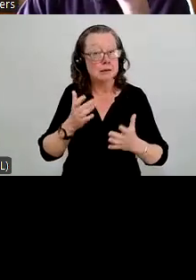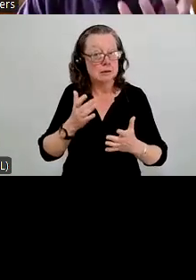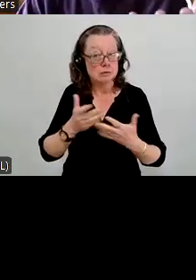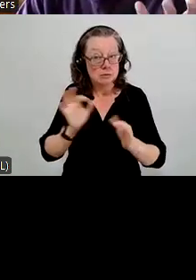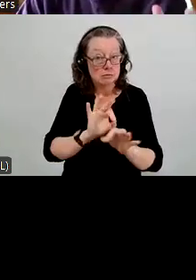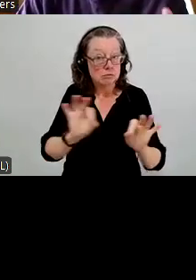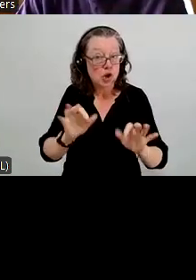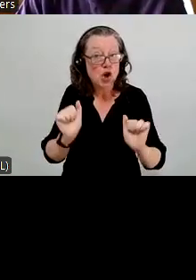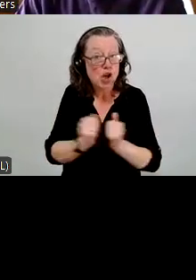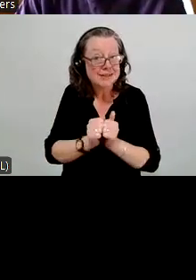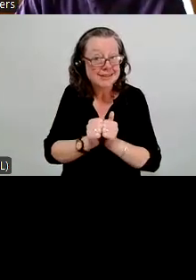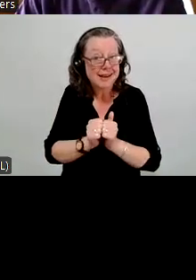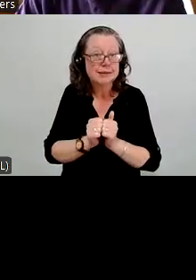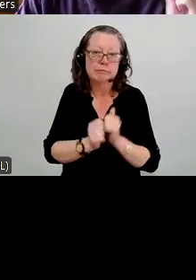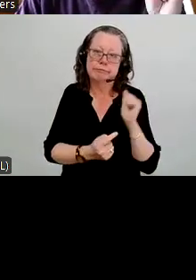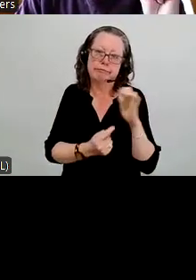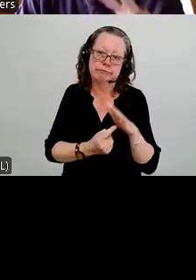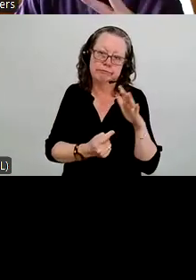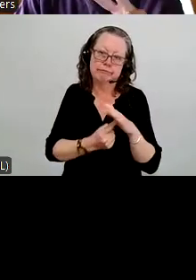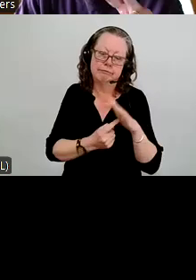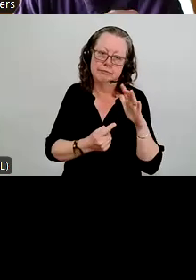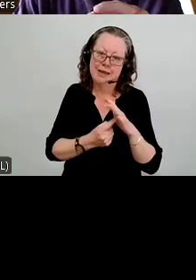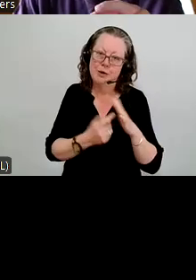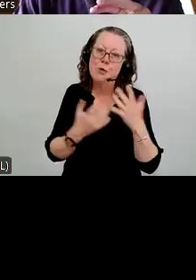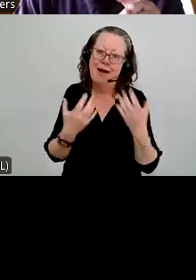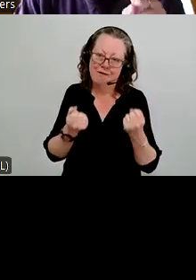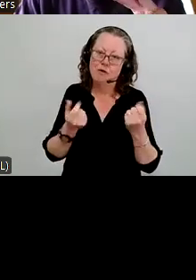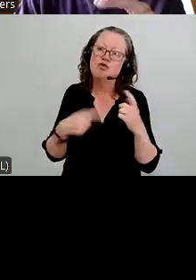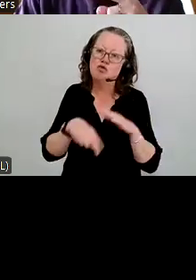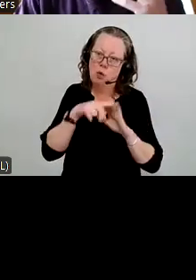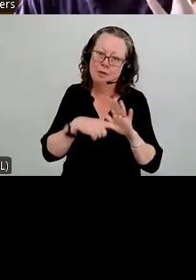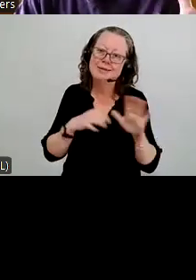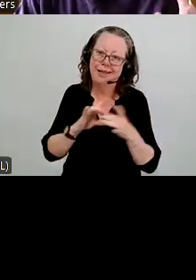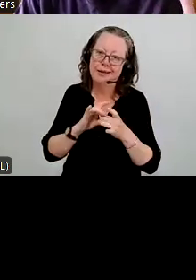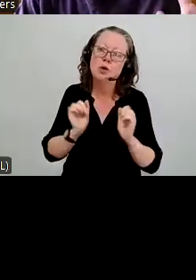there are actual rules around this stuff. There are two. The first one, which you've probably heard of,